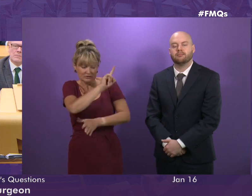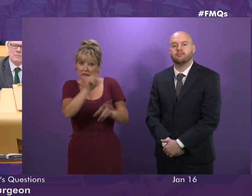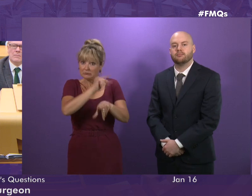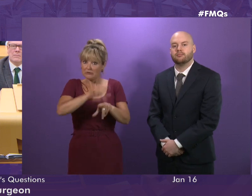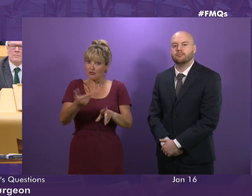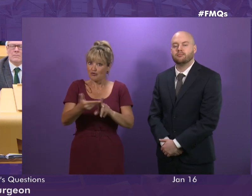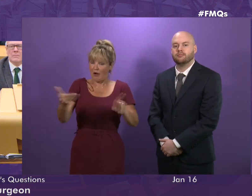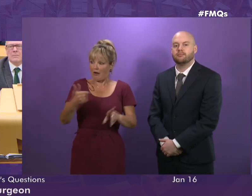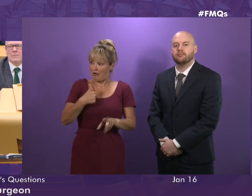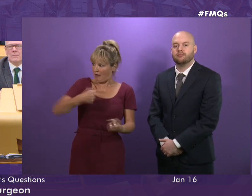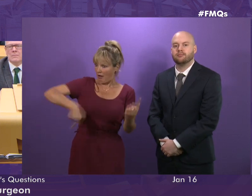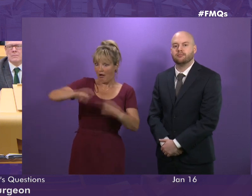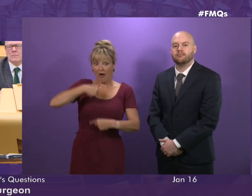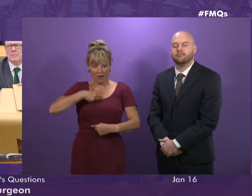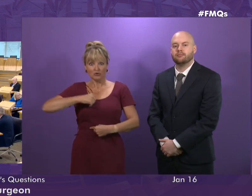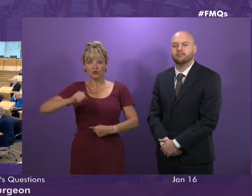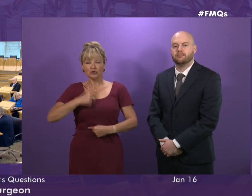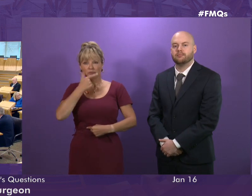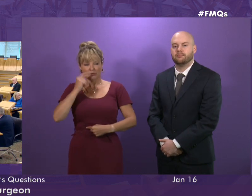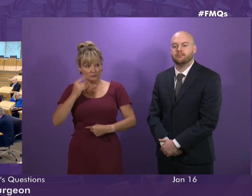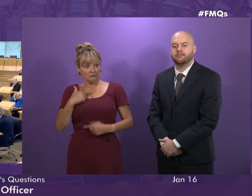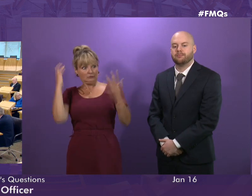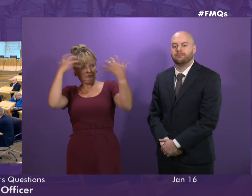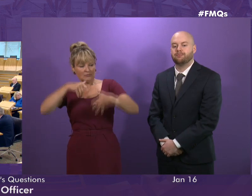even apologise.